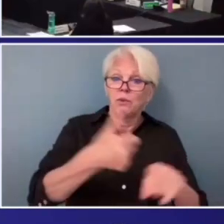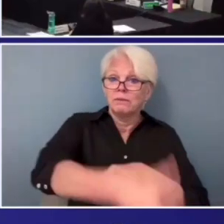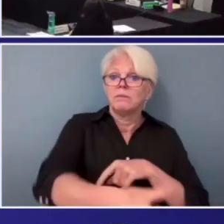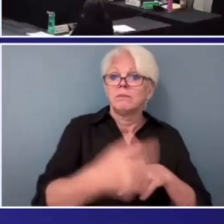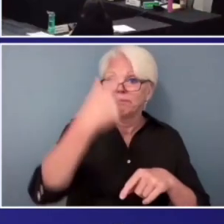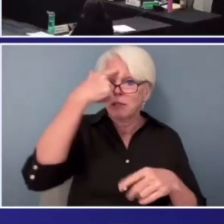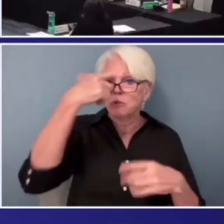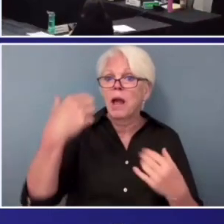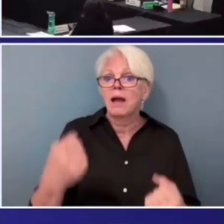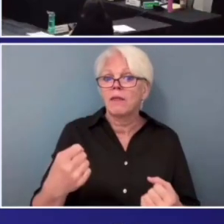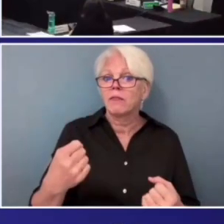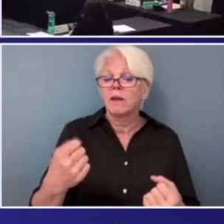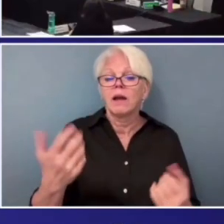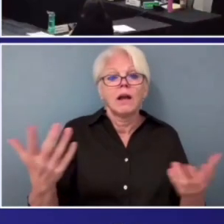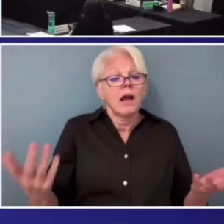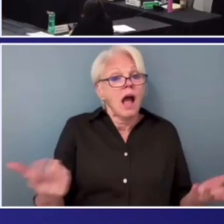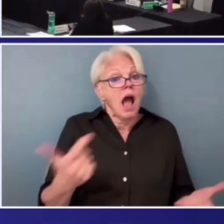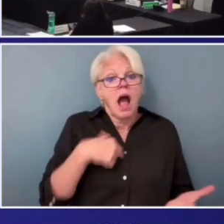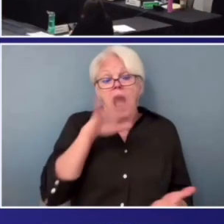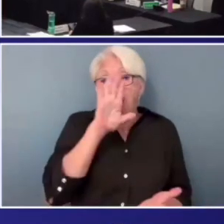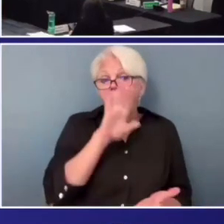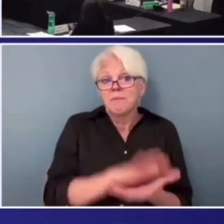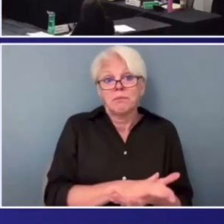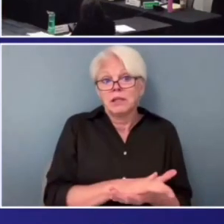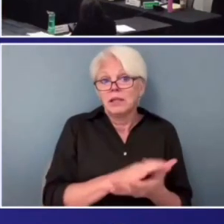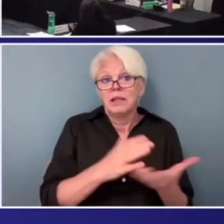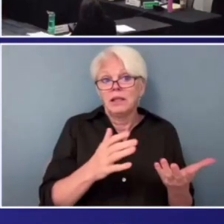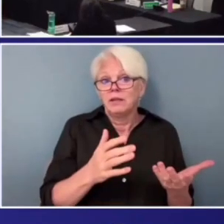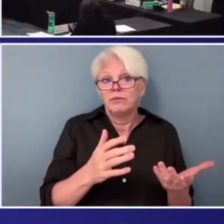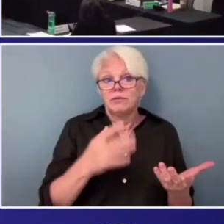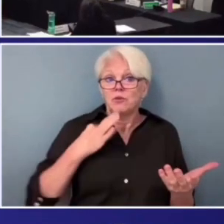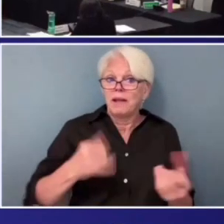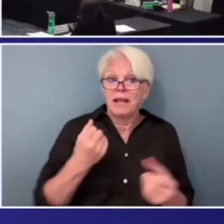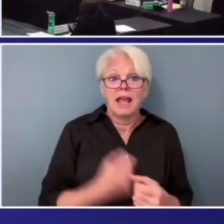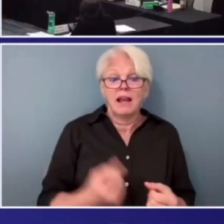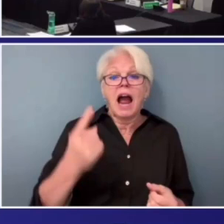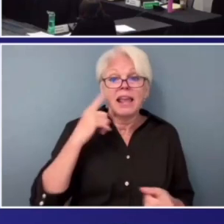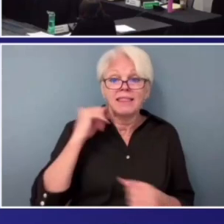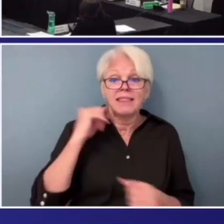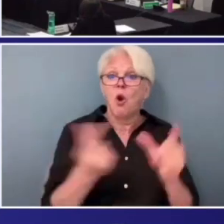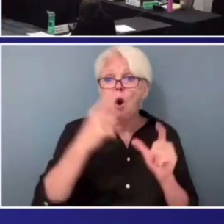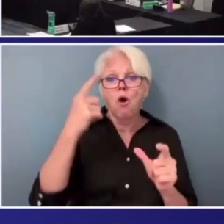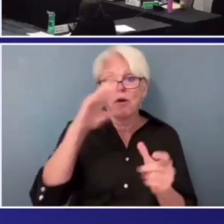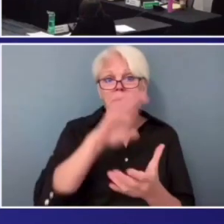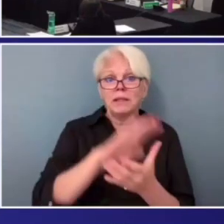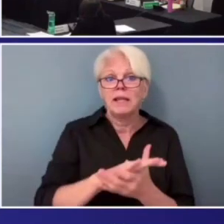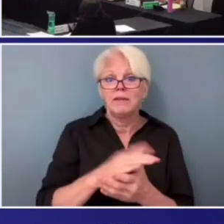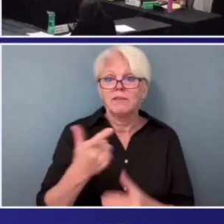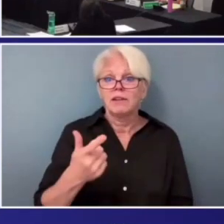And I believe in the greater good. I believe everyone in this room believes in the greater good. And mental health seems